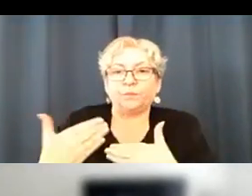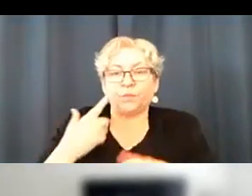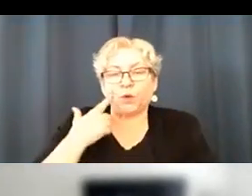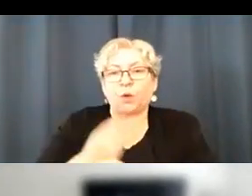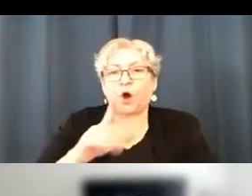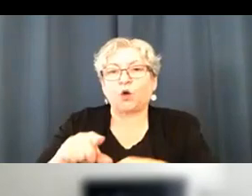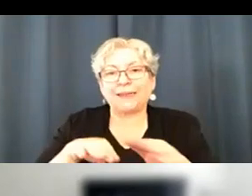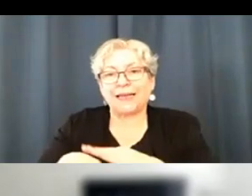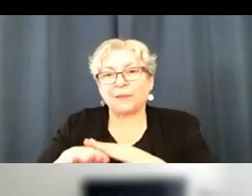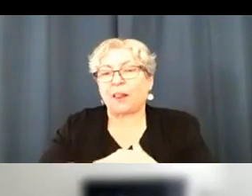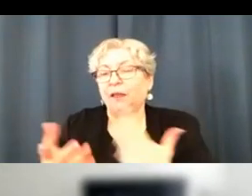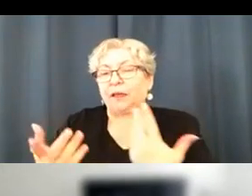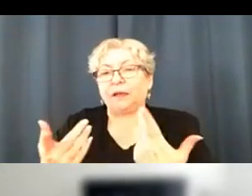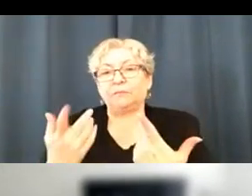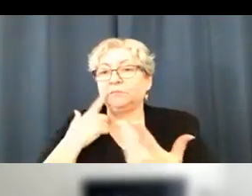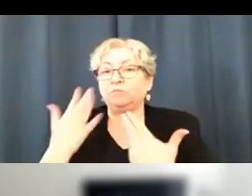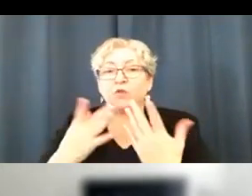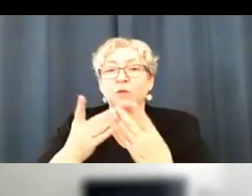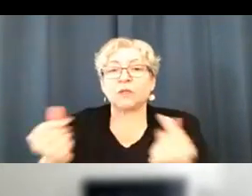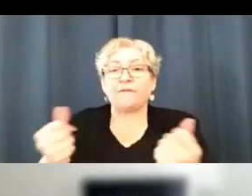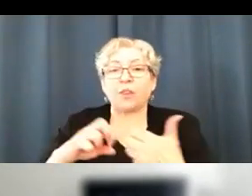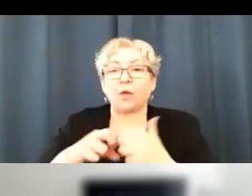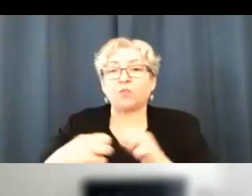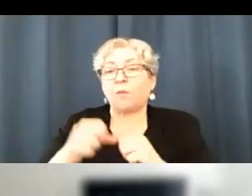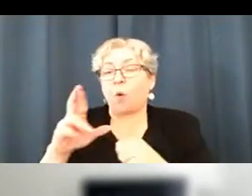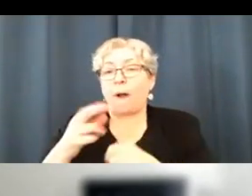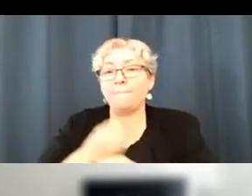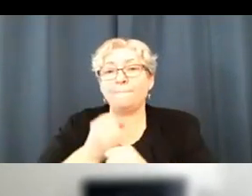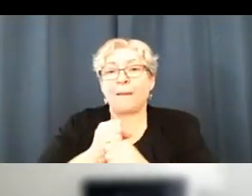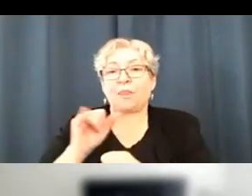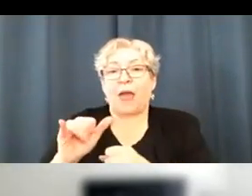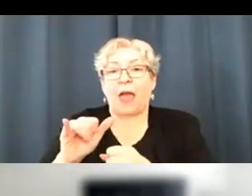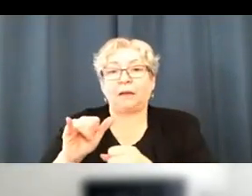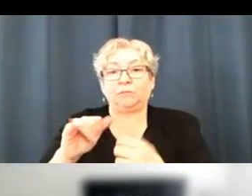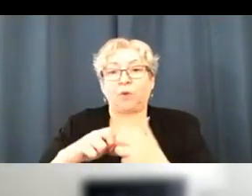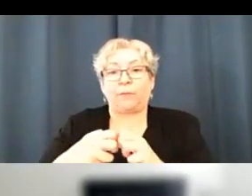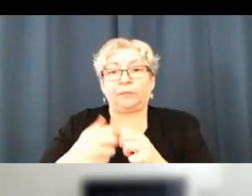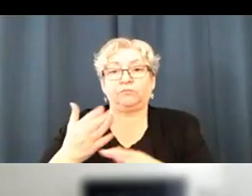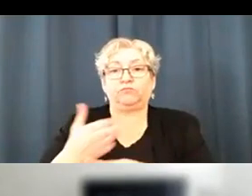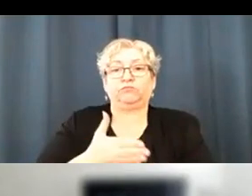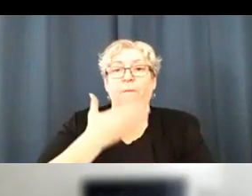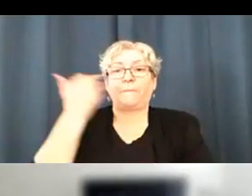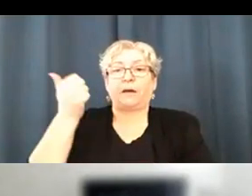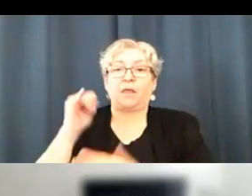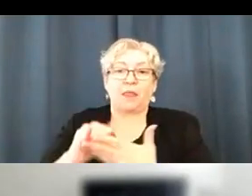So, even if you can just solve the problem or make it better, that's an improvement and something that you should do.